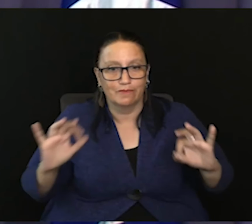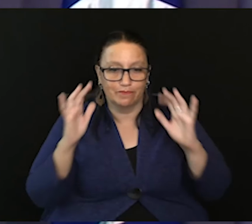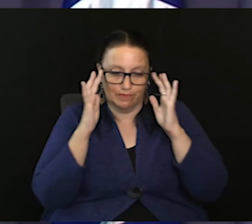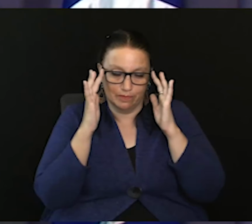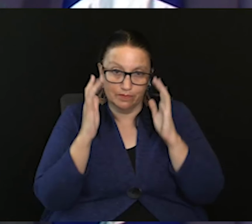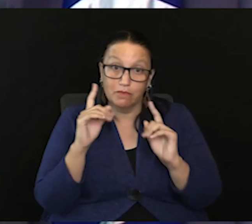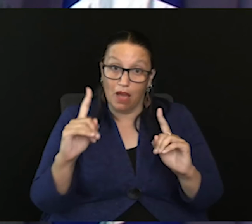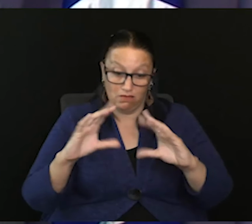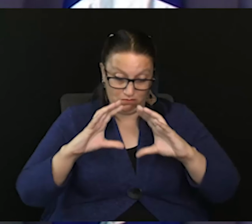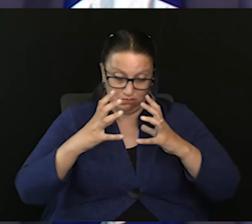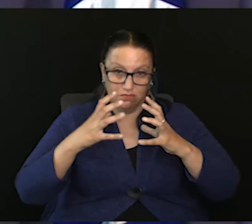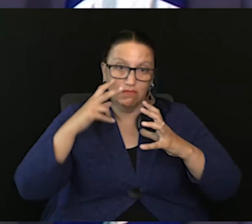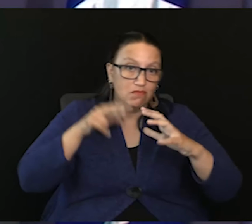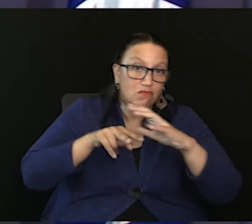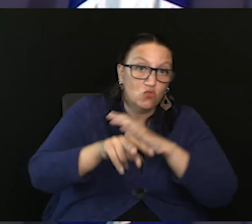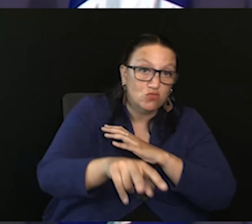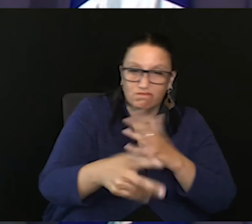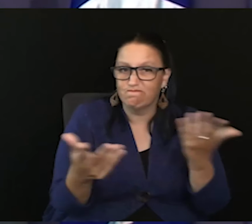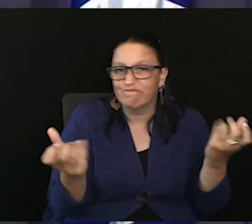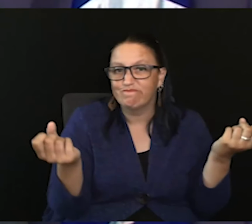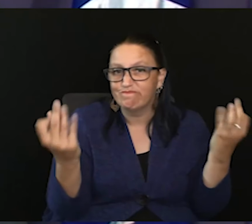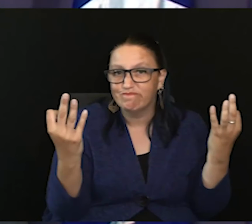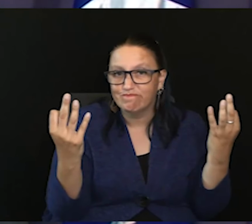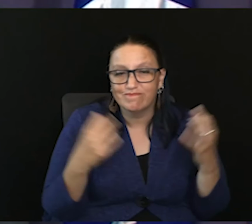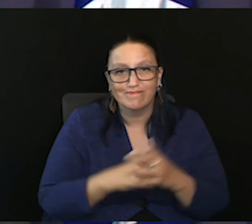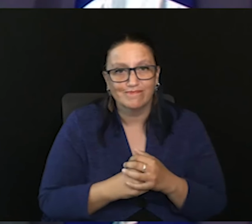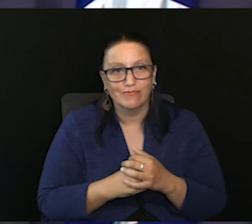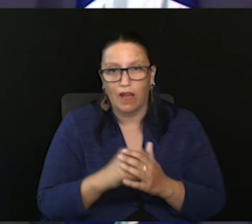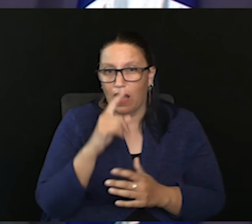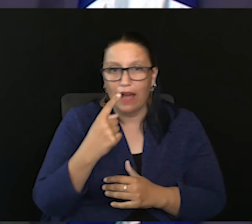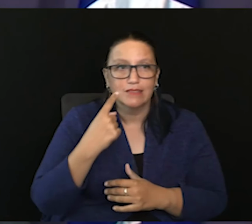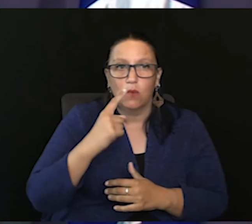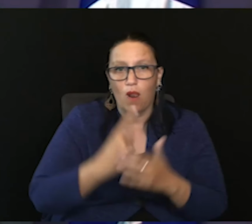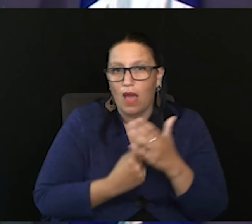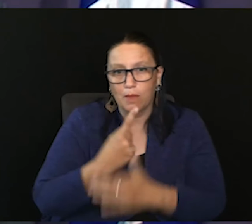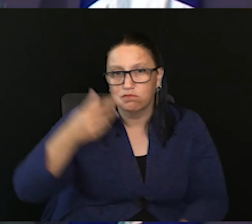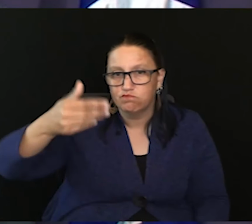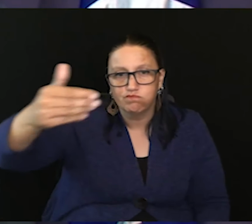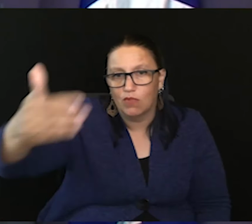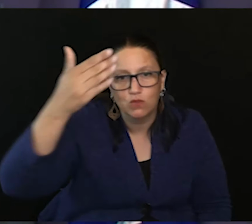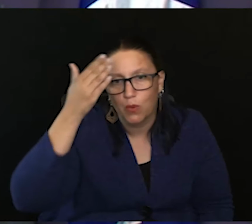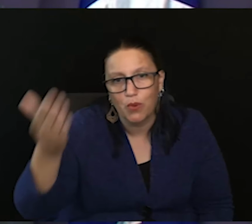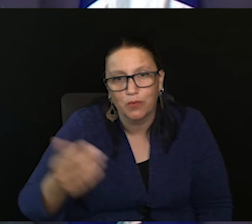None of us has a crystal ball for the future, and we simply don't know whether on one hand,